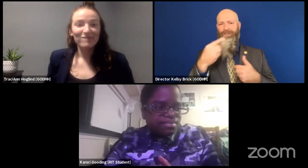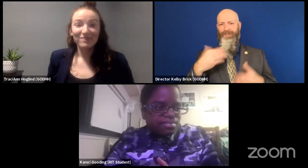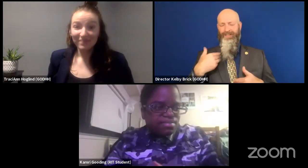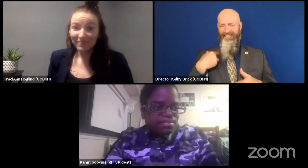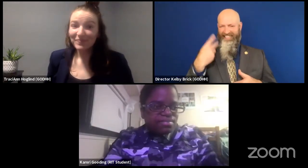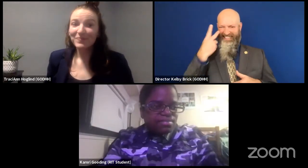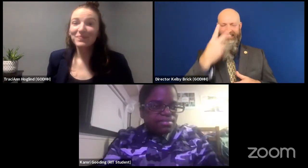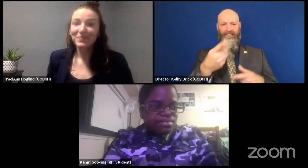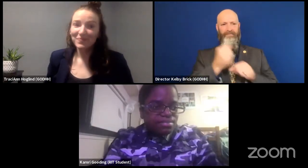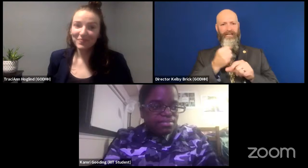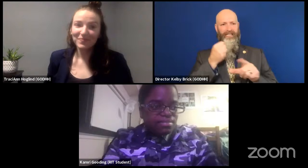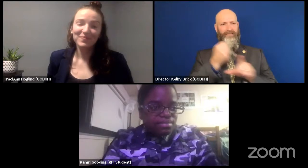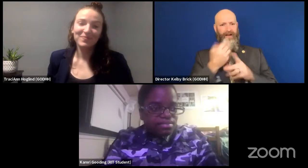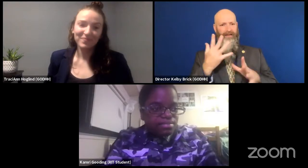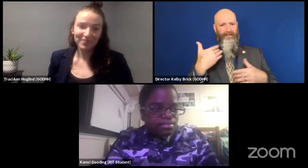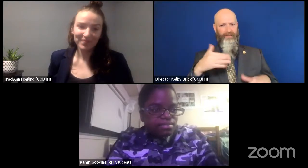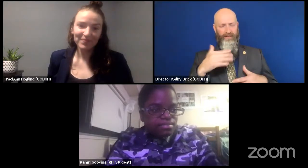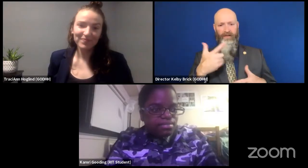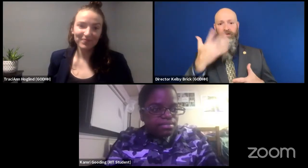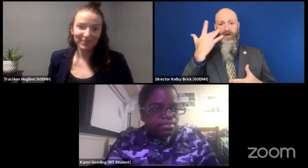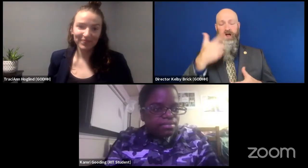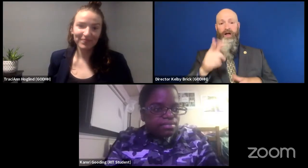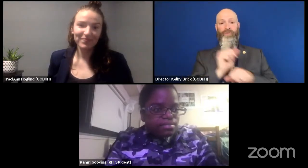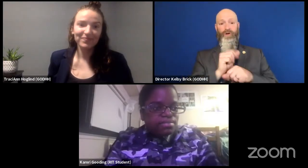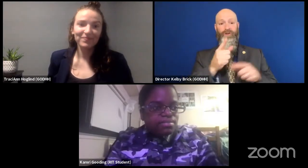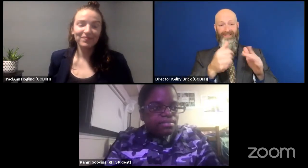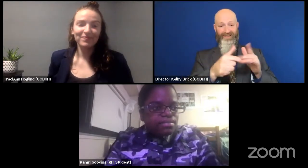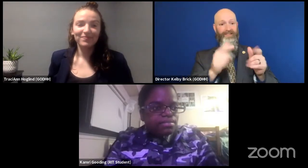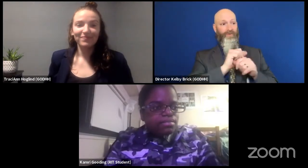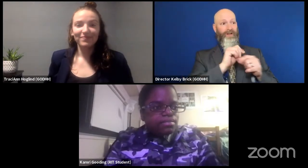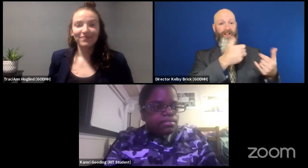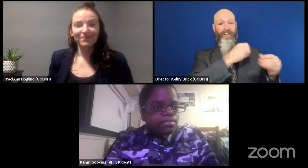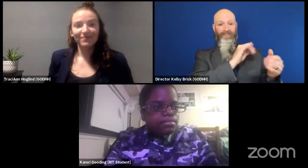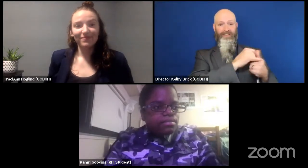Very impressed with you, Kamri. To see the impact you're making within the